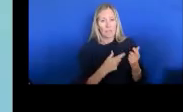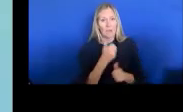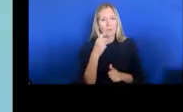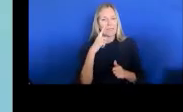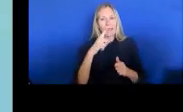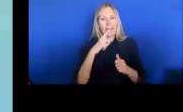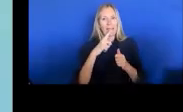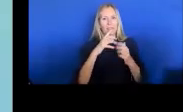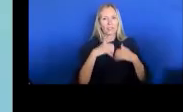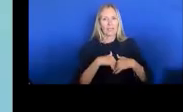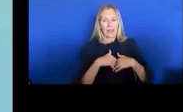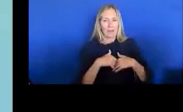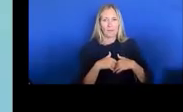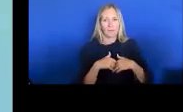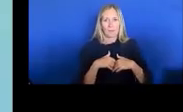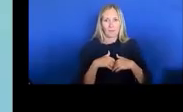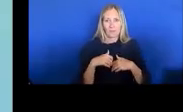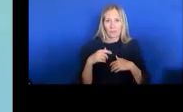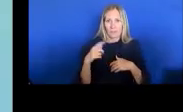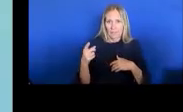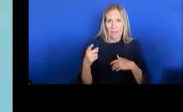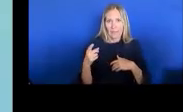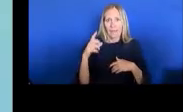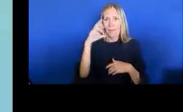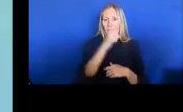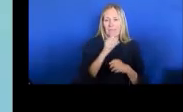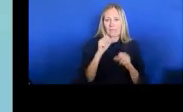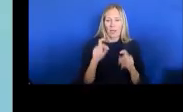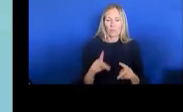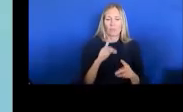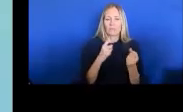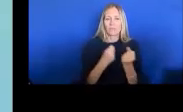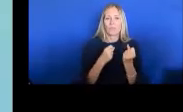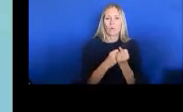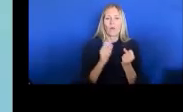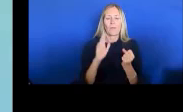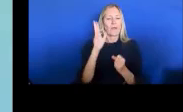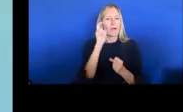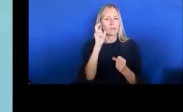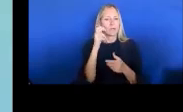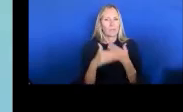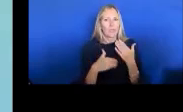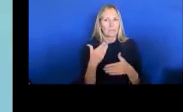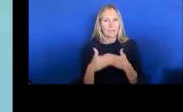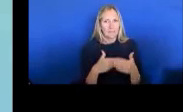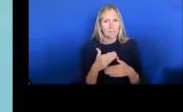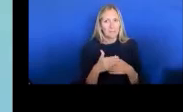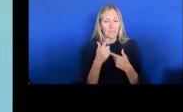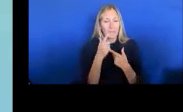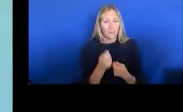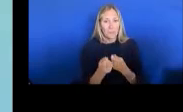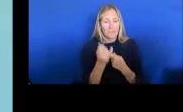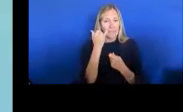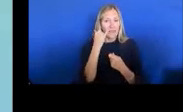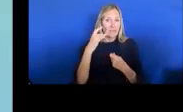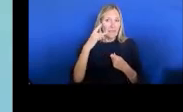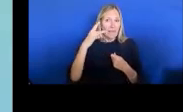they miss an opportunity to support auditory processing. And interestingly, if lights are low, an infant will attend